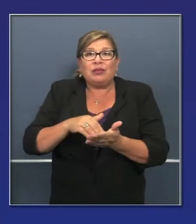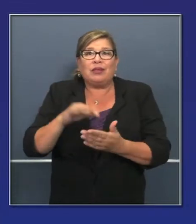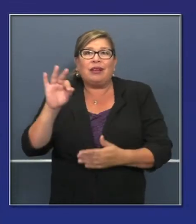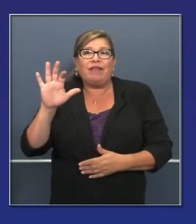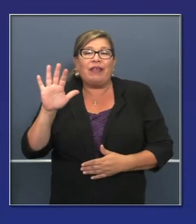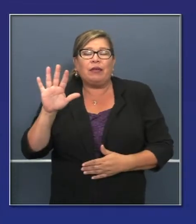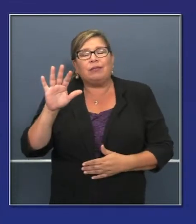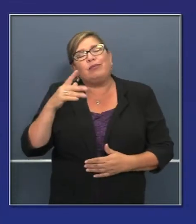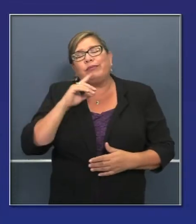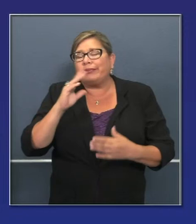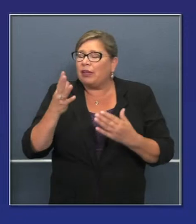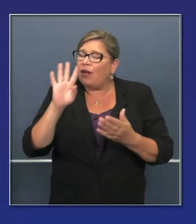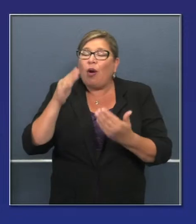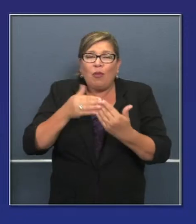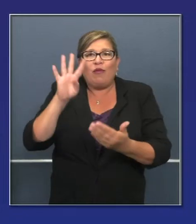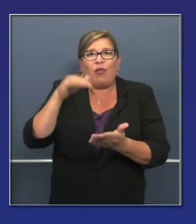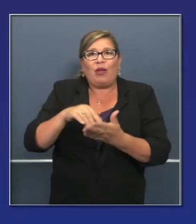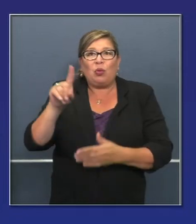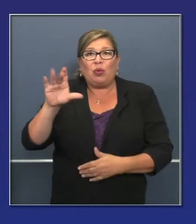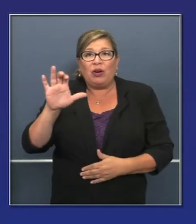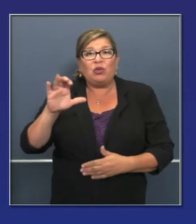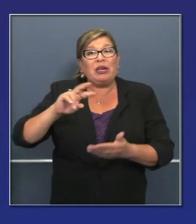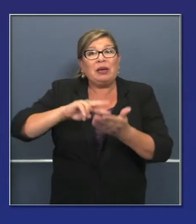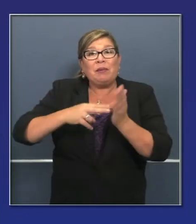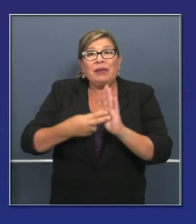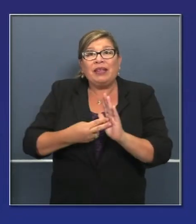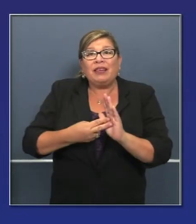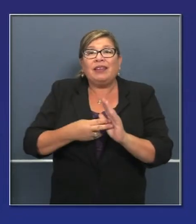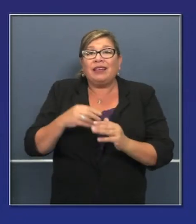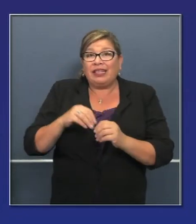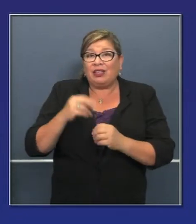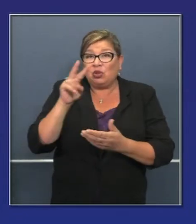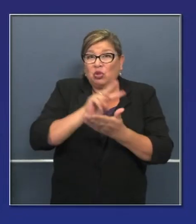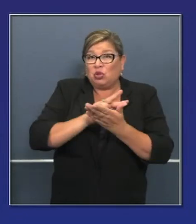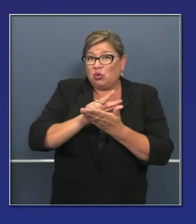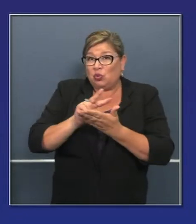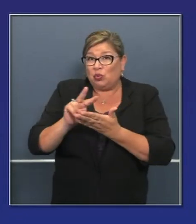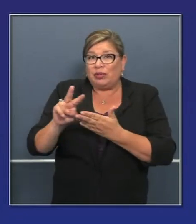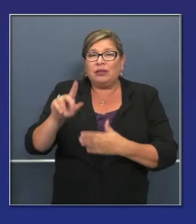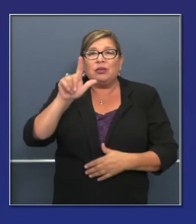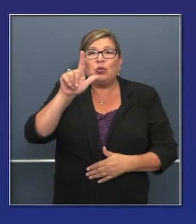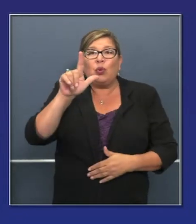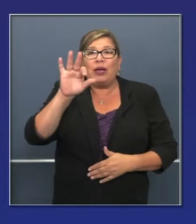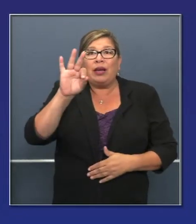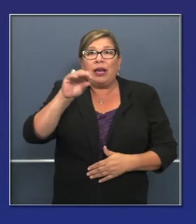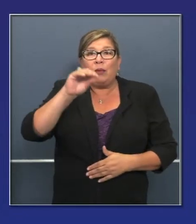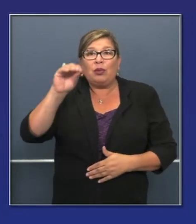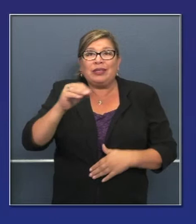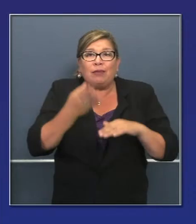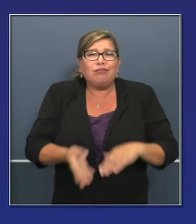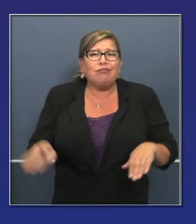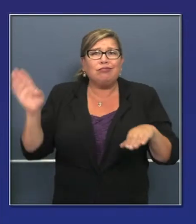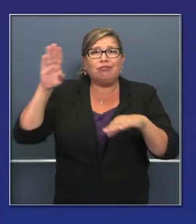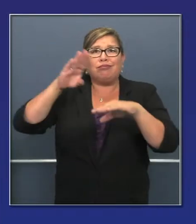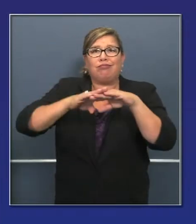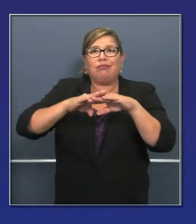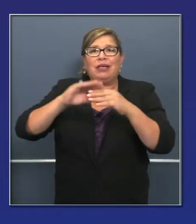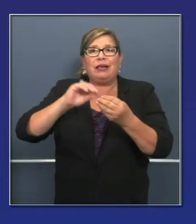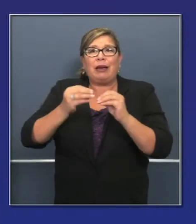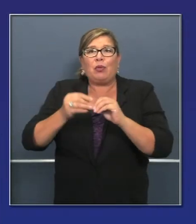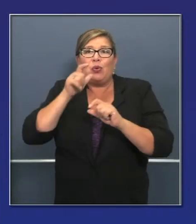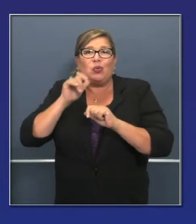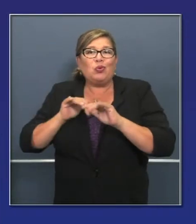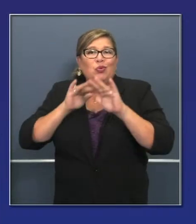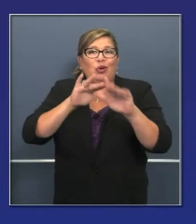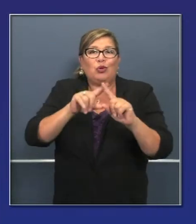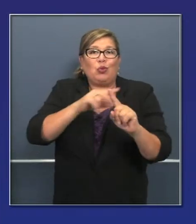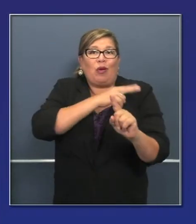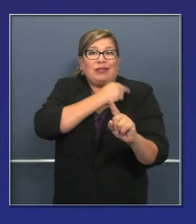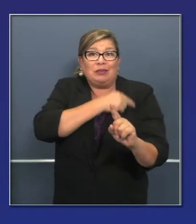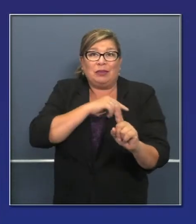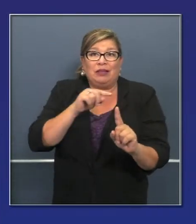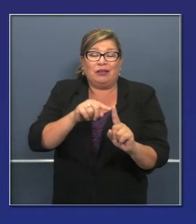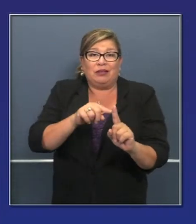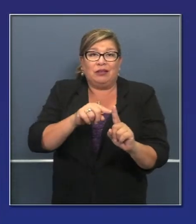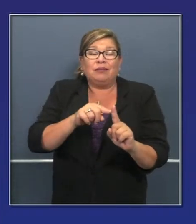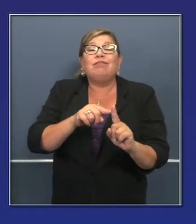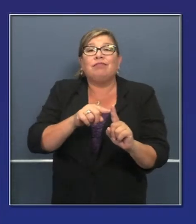just in 14 days a 29% increase in hospitalizations but it also doesn't tell the entire story you may